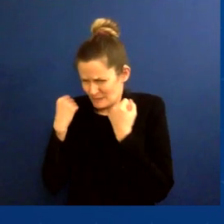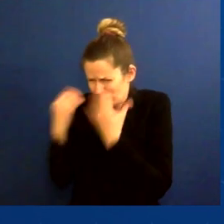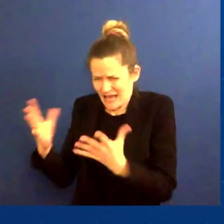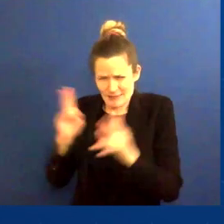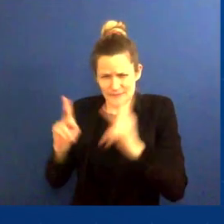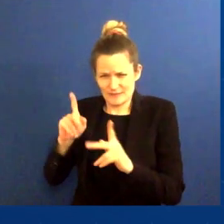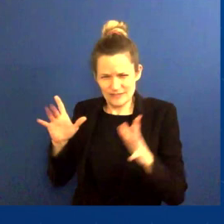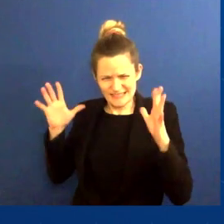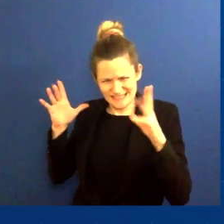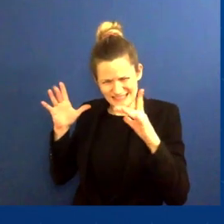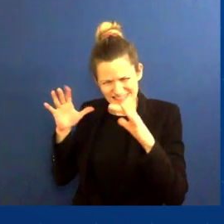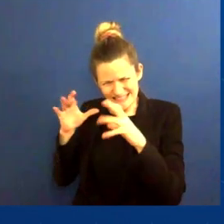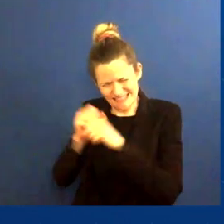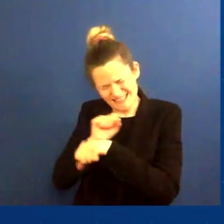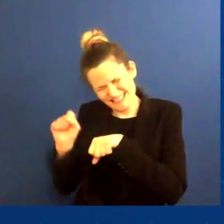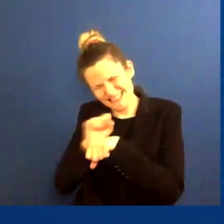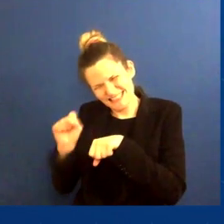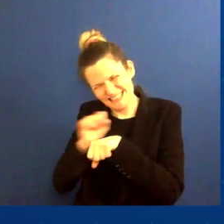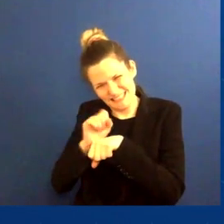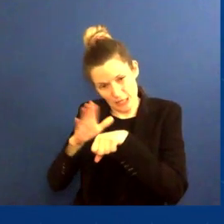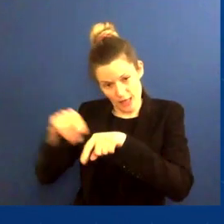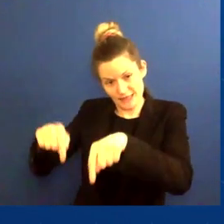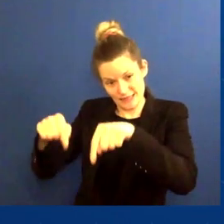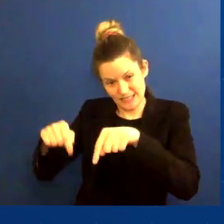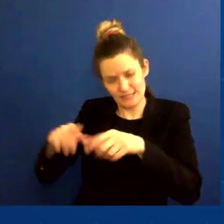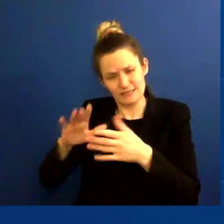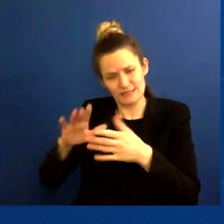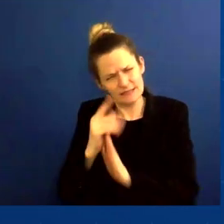And guess what? The American public is going to be safer,